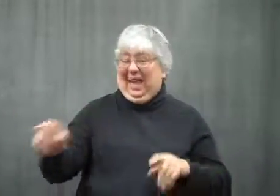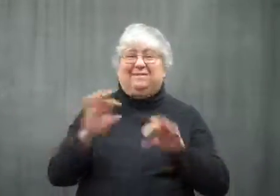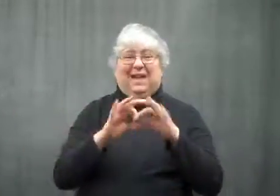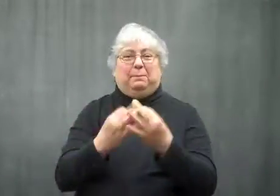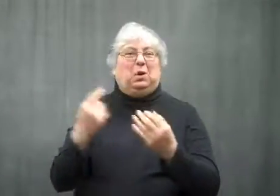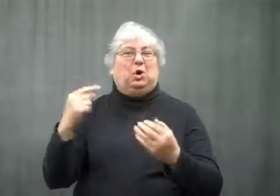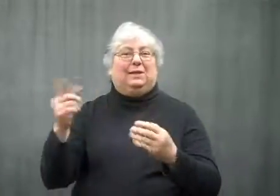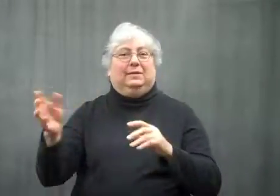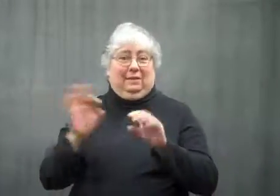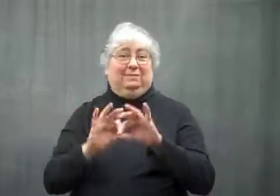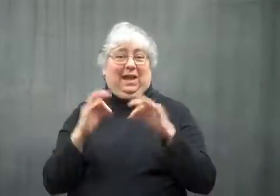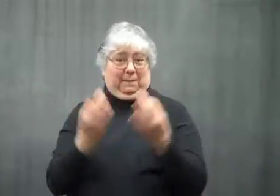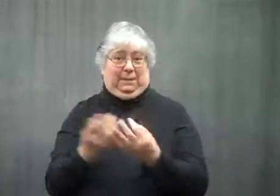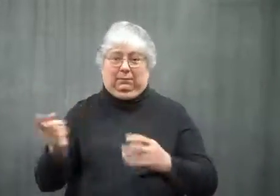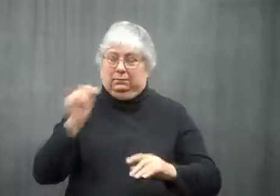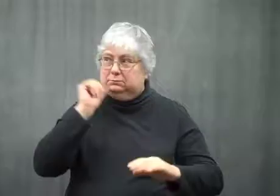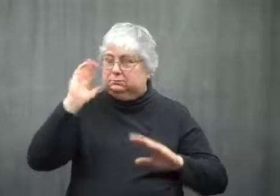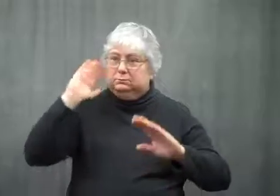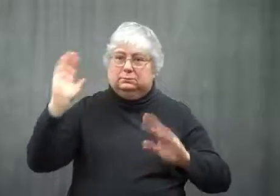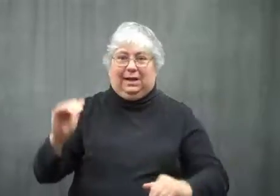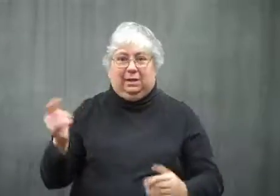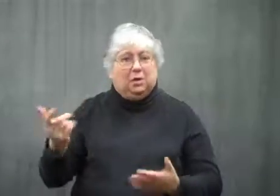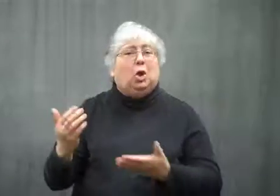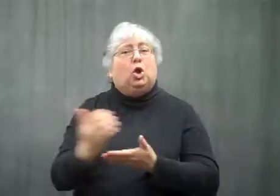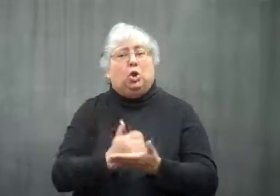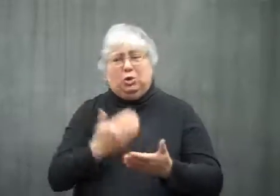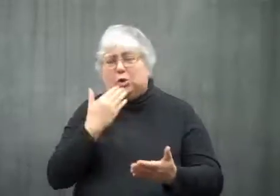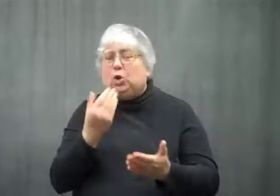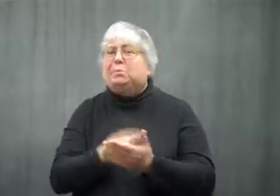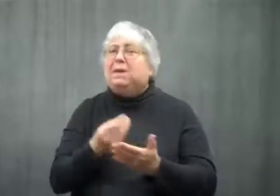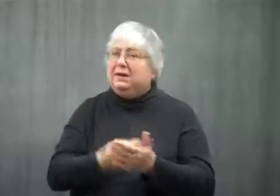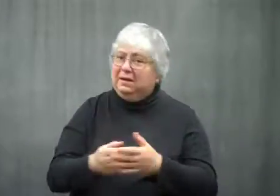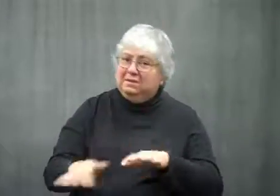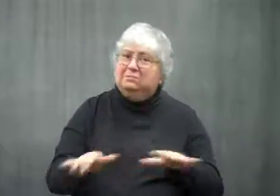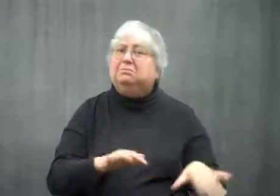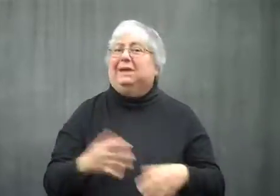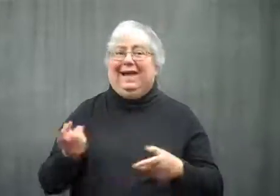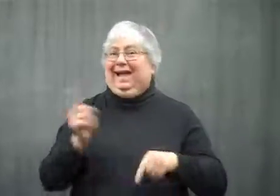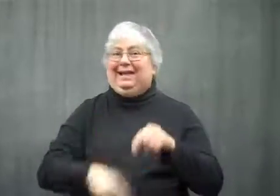The Greens didn't expect this. They make decent money.